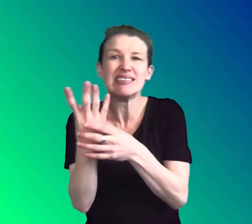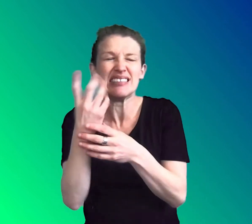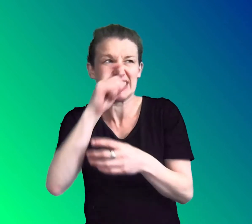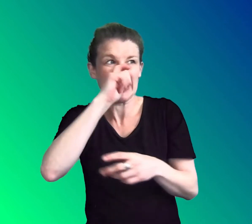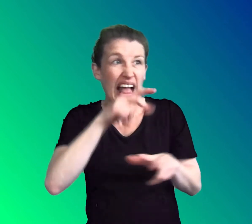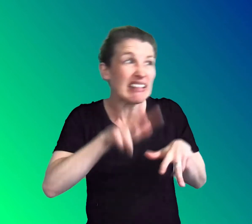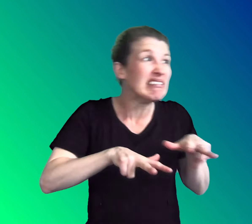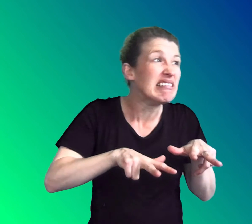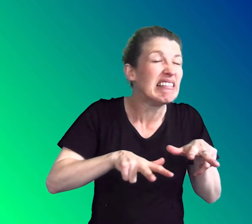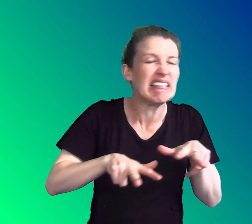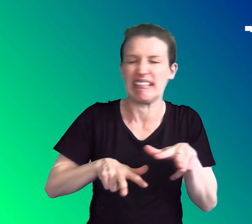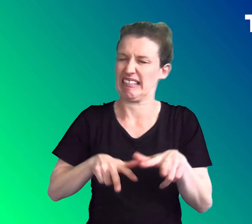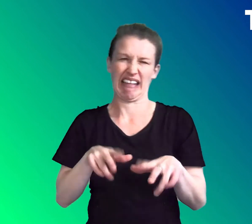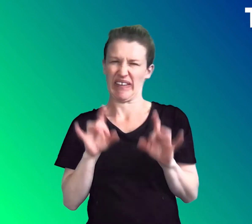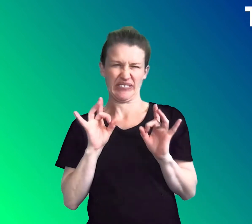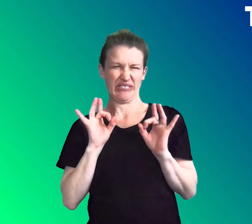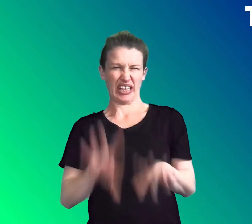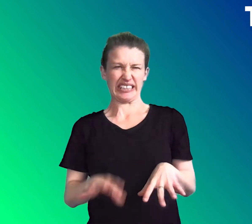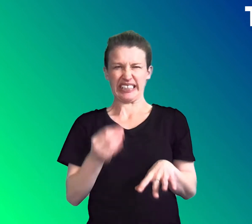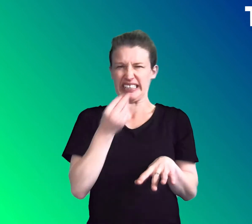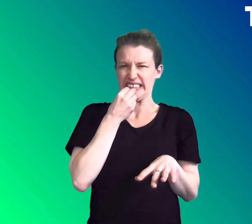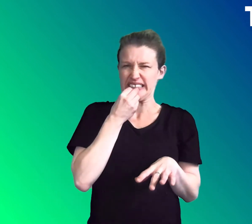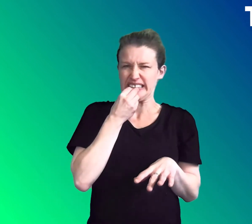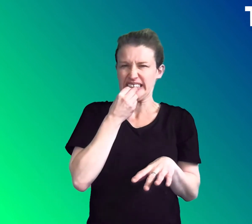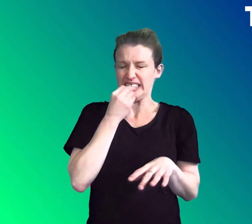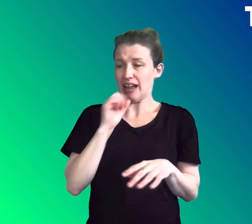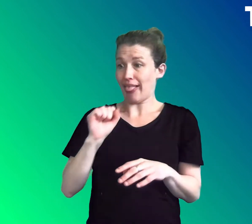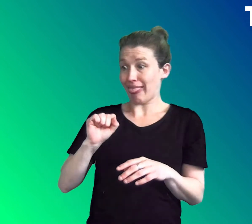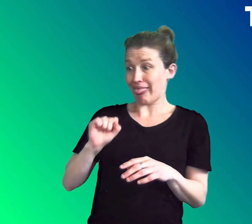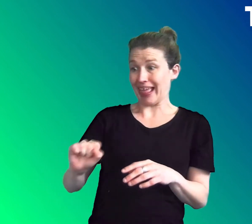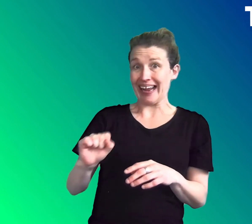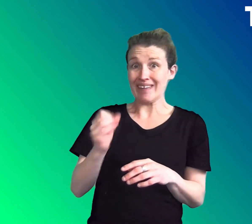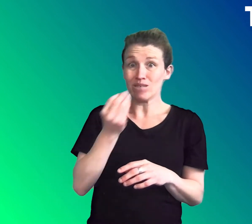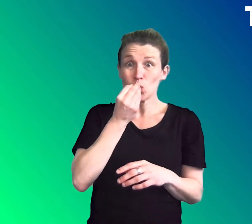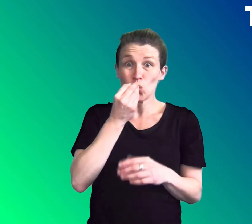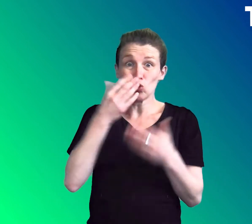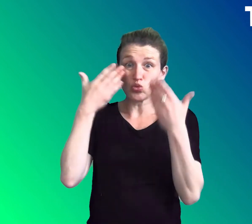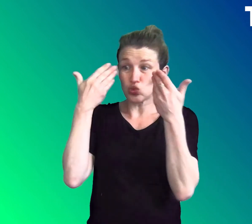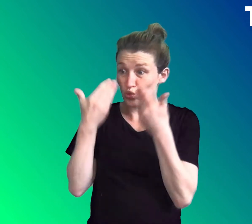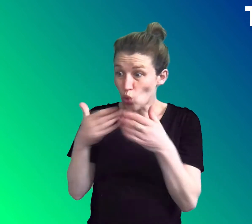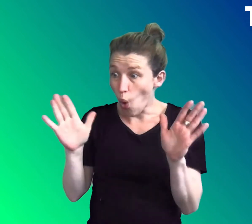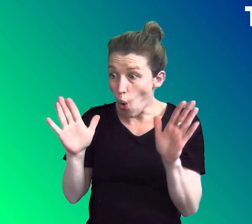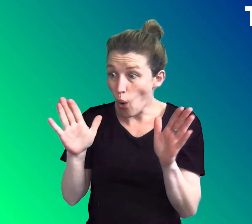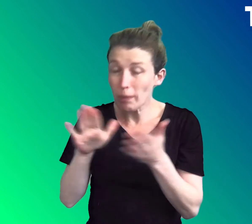If those plants have been eaten, they won't move on to something else. They are fussy eaters.